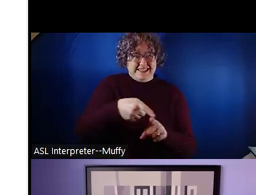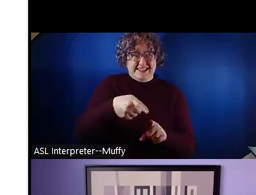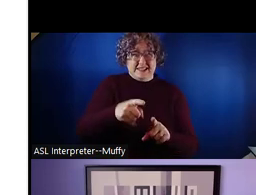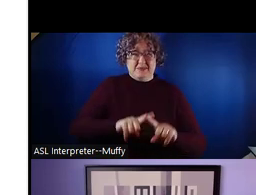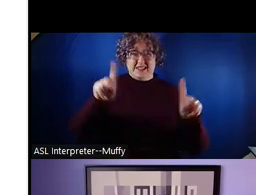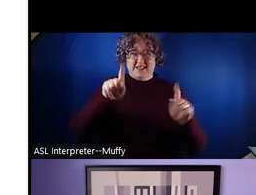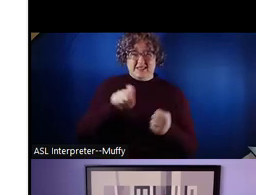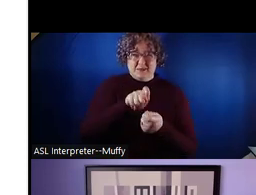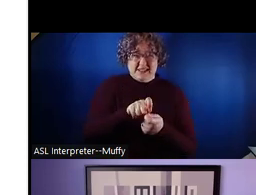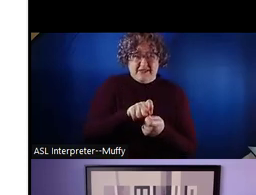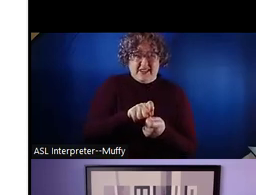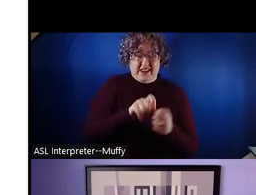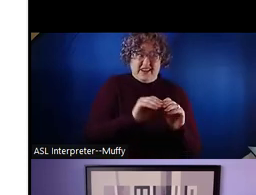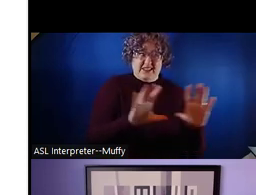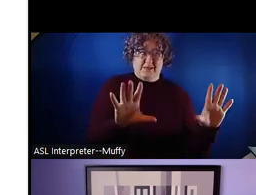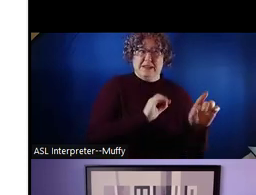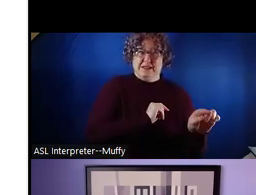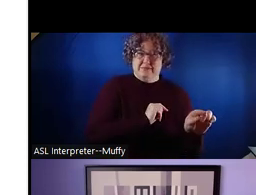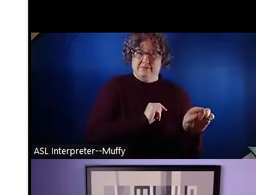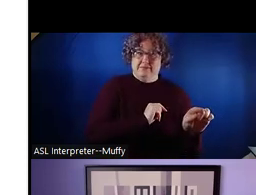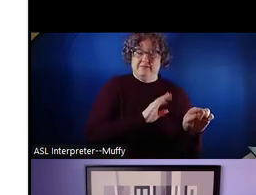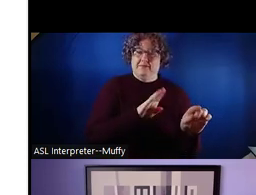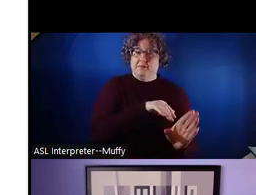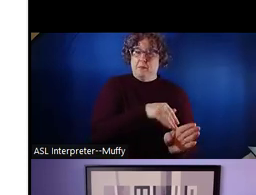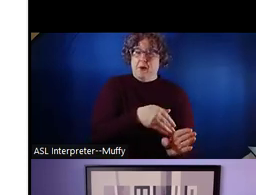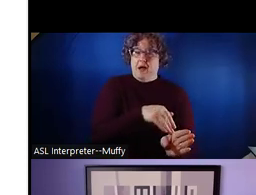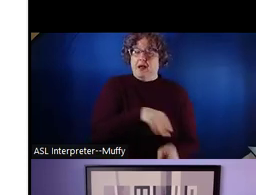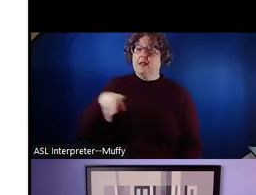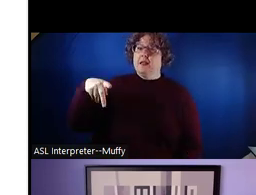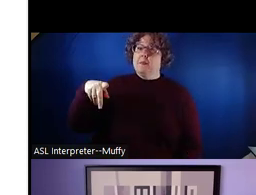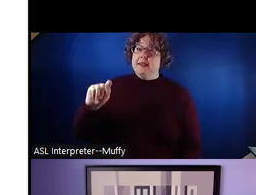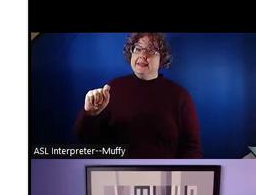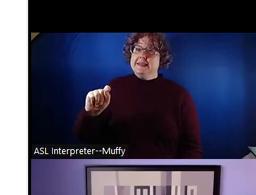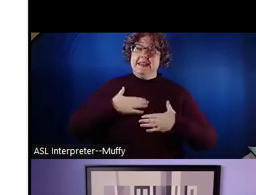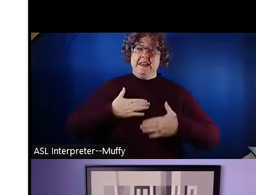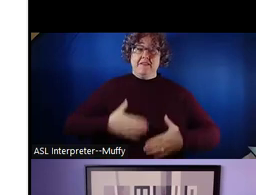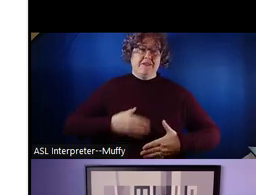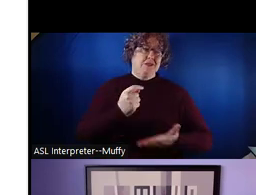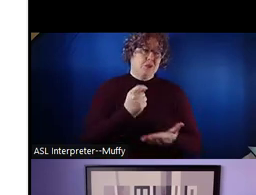in explicit bias. For example, PT or physical therapy students have been shown